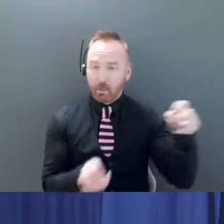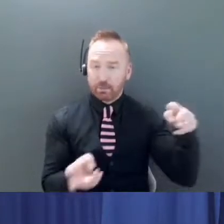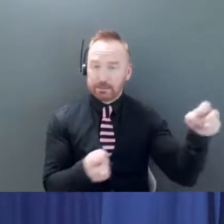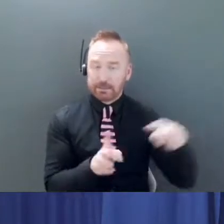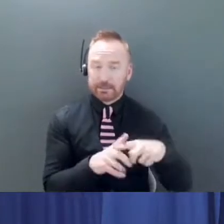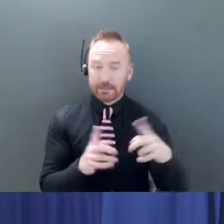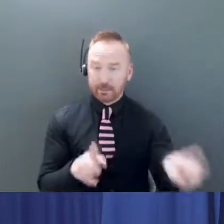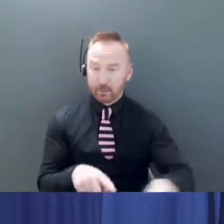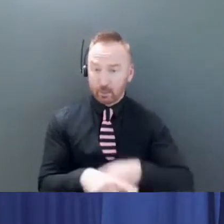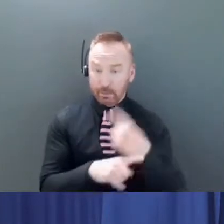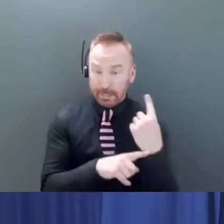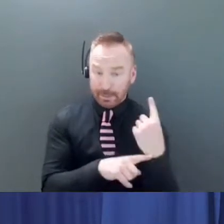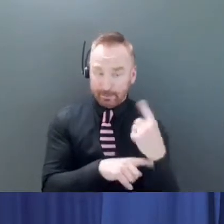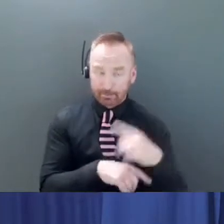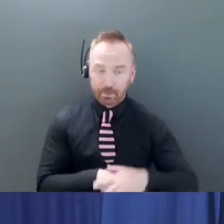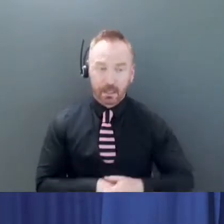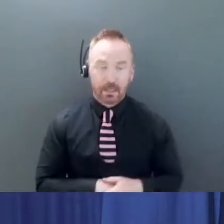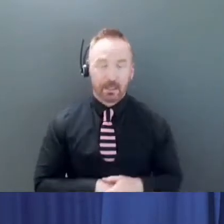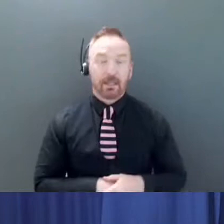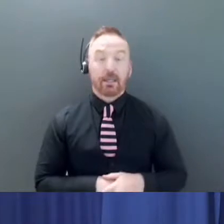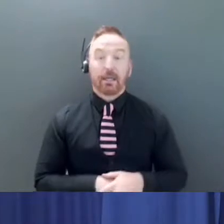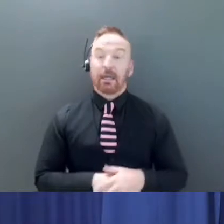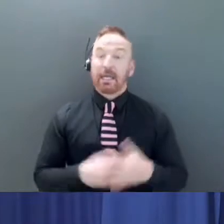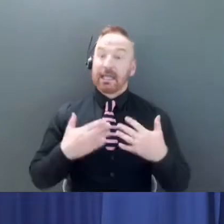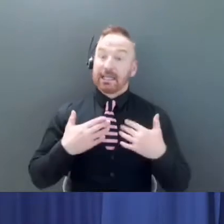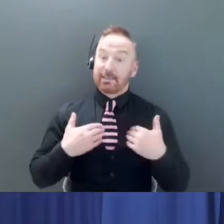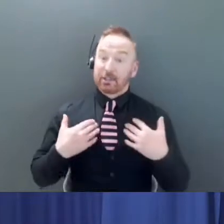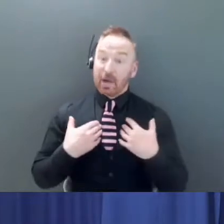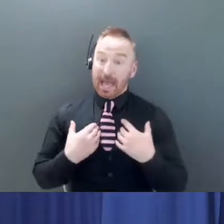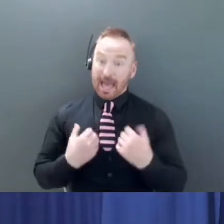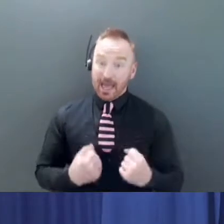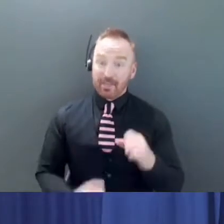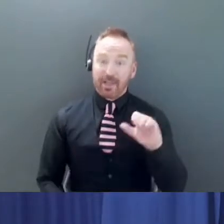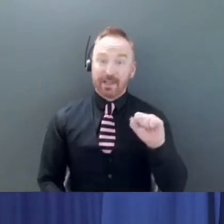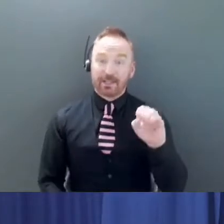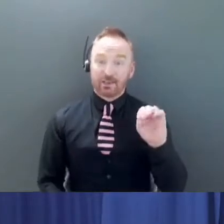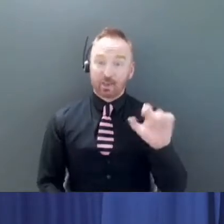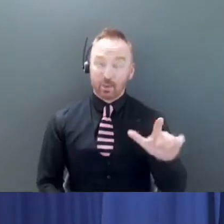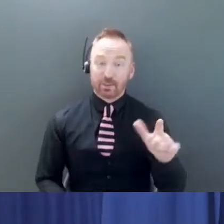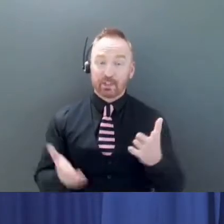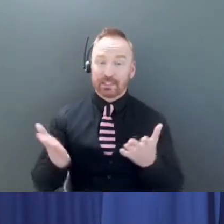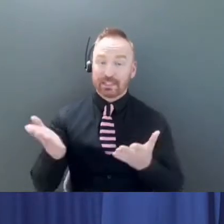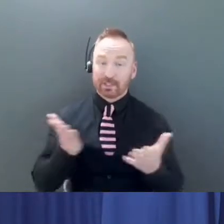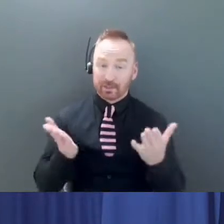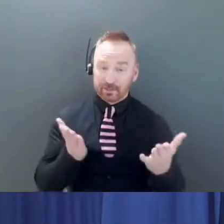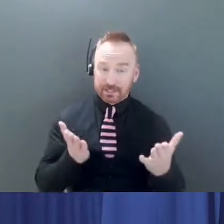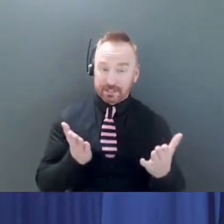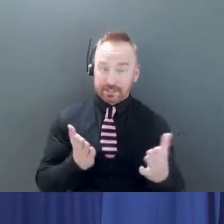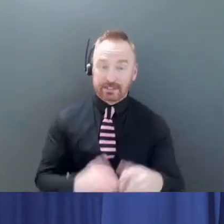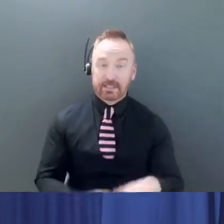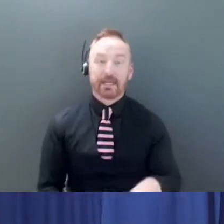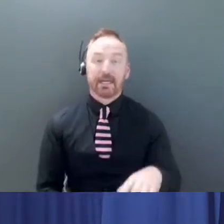social services, Minister McPhee reiterated this morning on CBC radio the new tools we will use